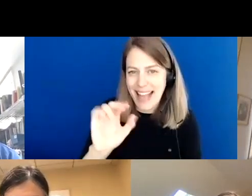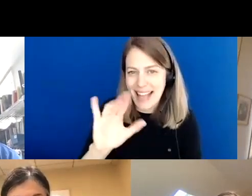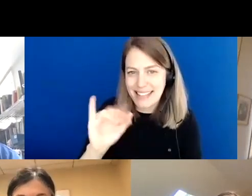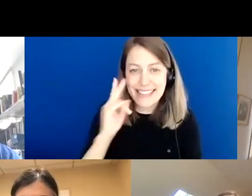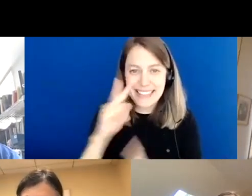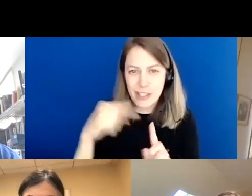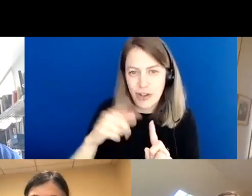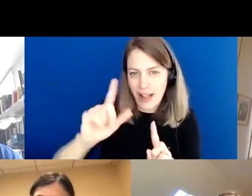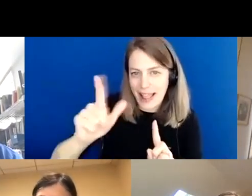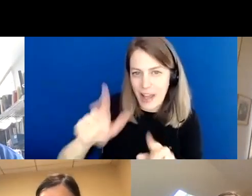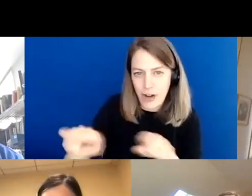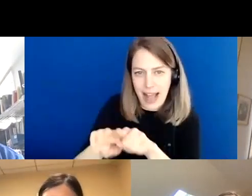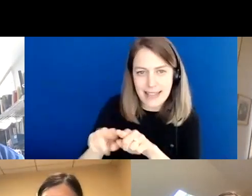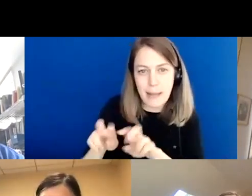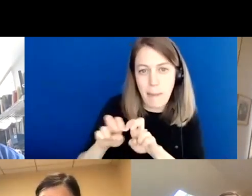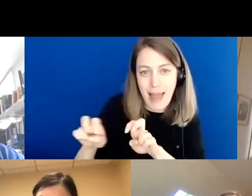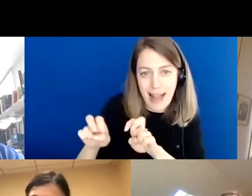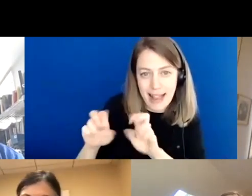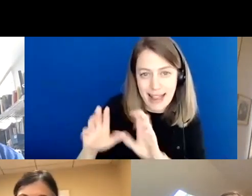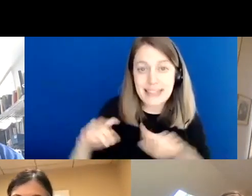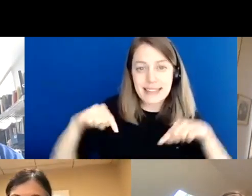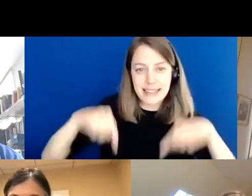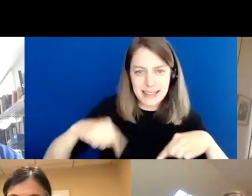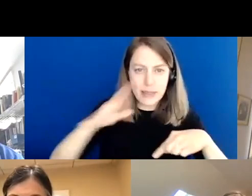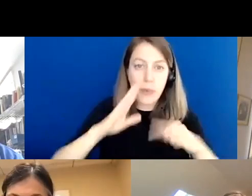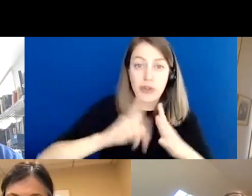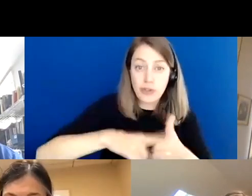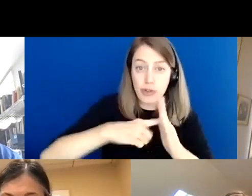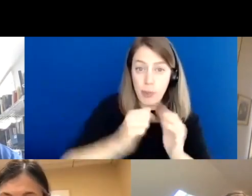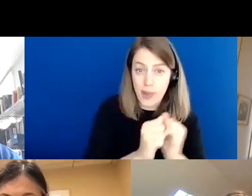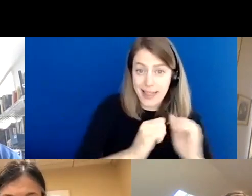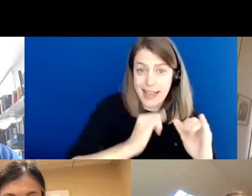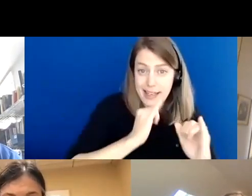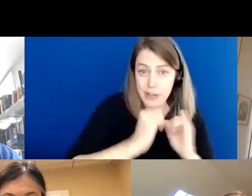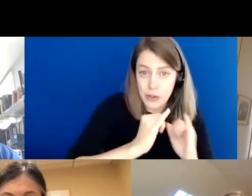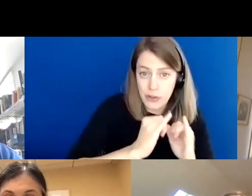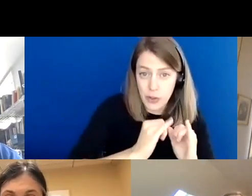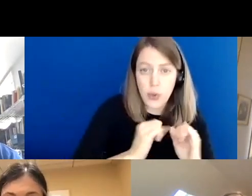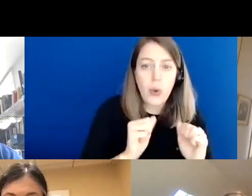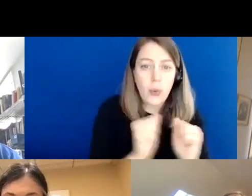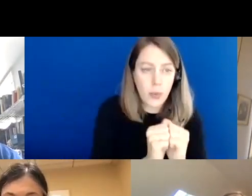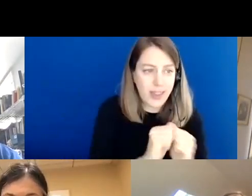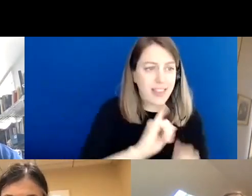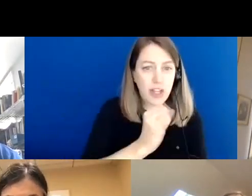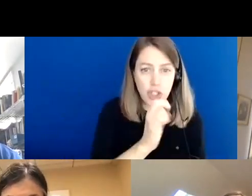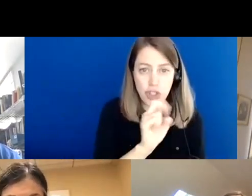This meeting will take the form of an interview between Jan Nisbet and Ari Ne'eman,